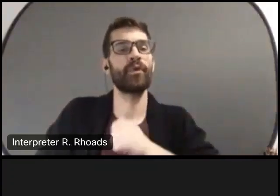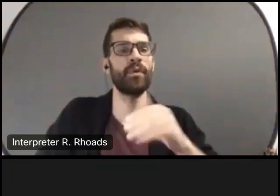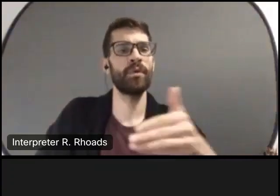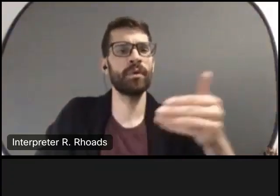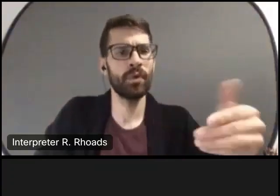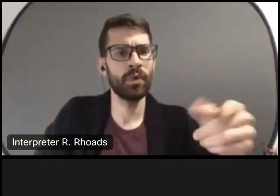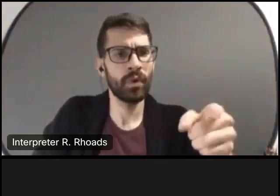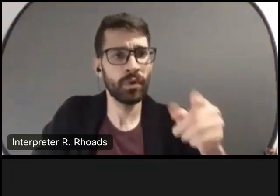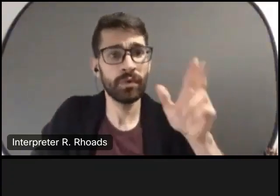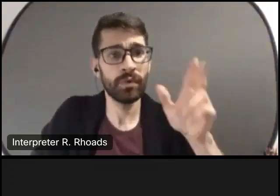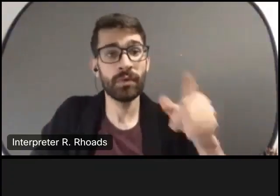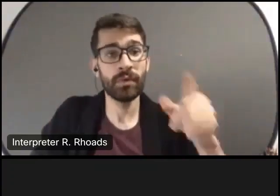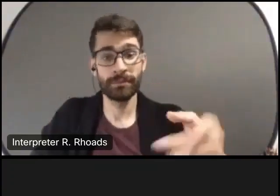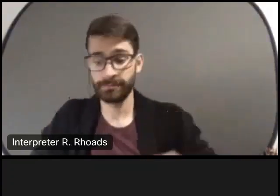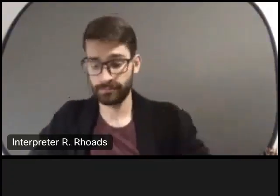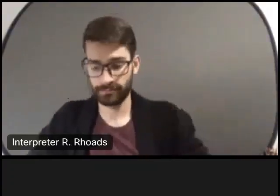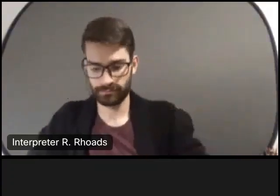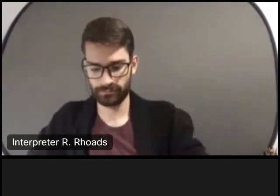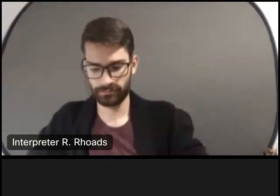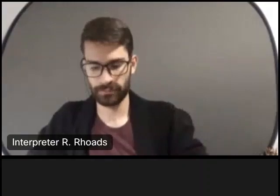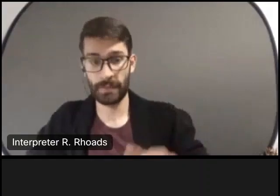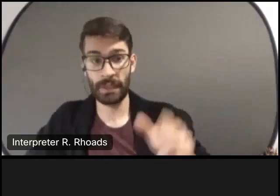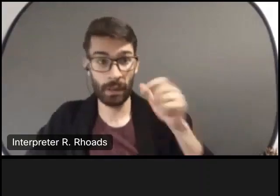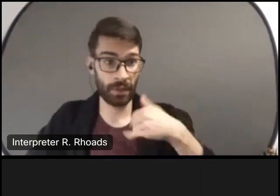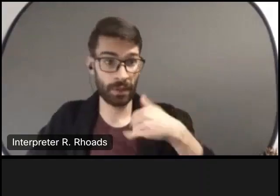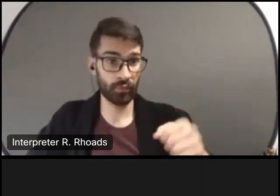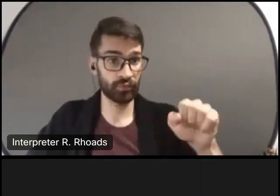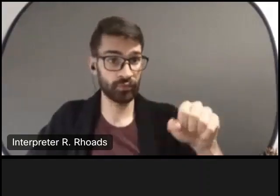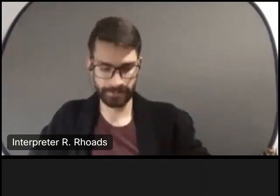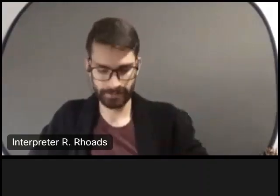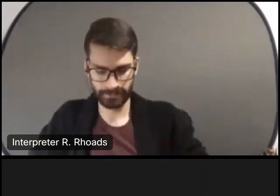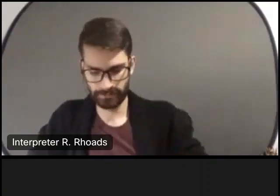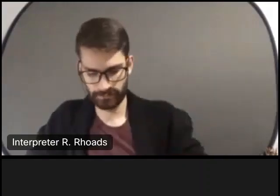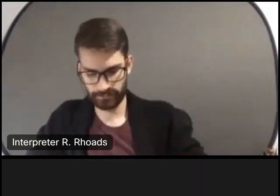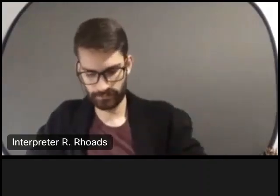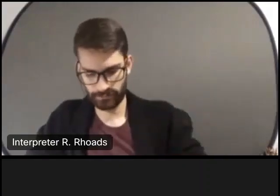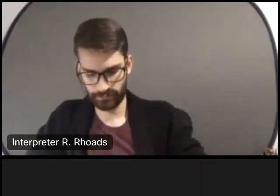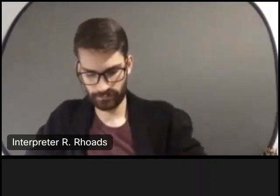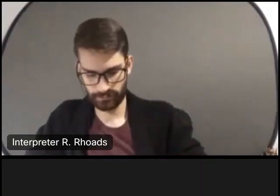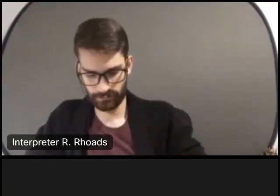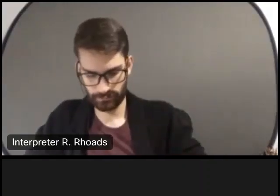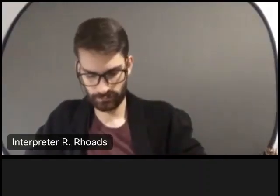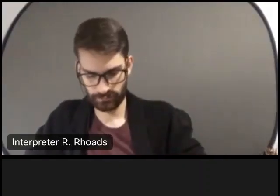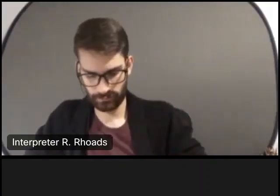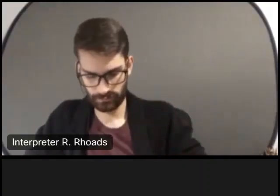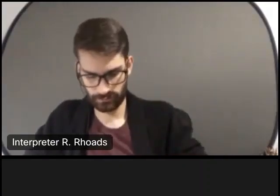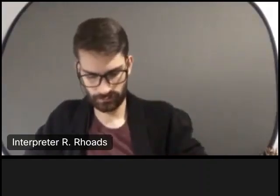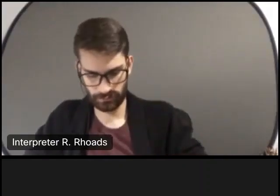There you go. (Dickerson) Okay, here, ... can you hear me? Okay. (Fast) Yes, sorry I think that was on my end. I apologize. (Dickerson) Oh that's quite all right. Good